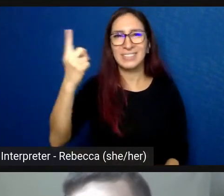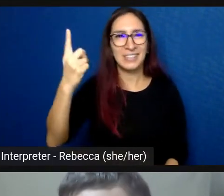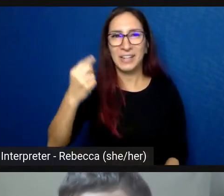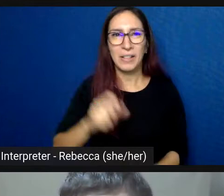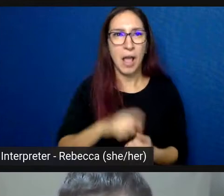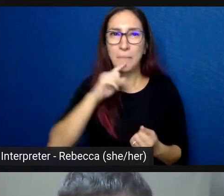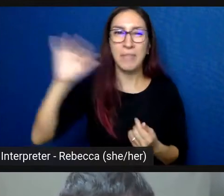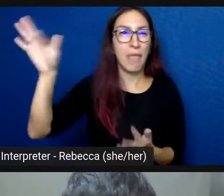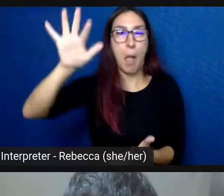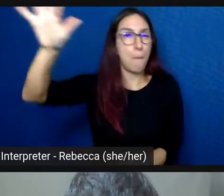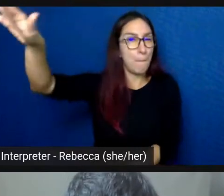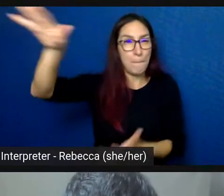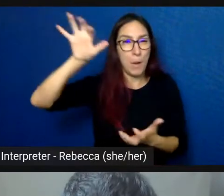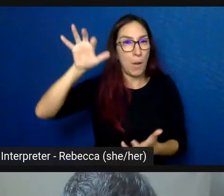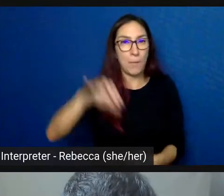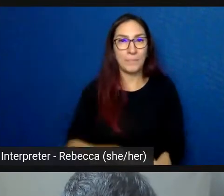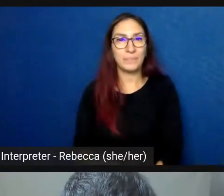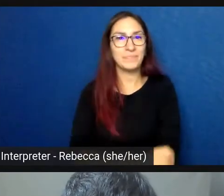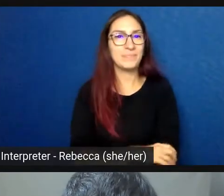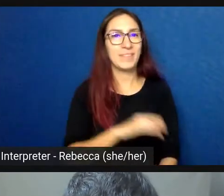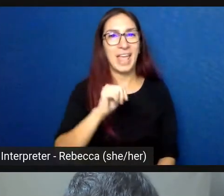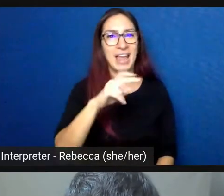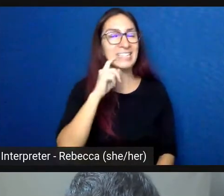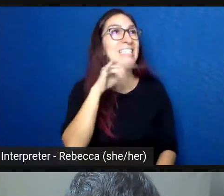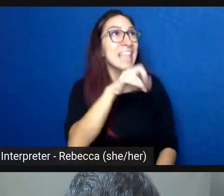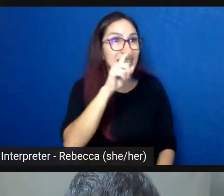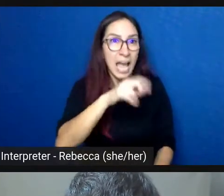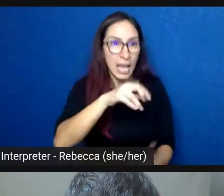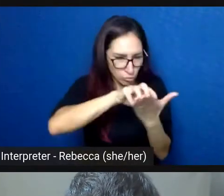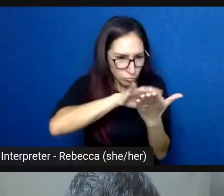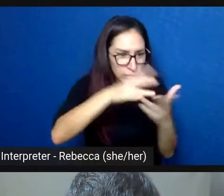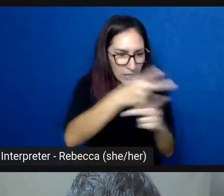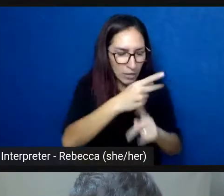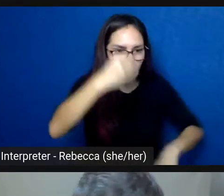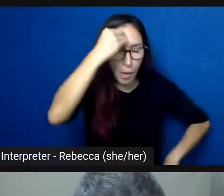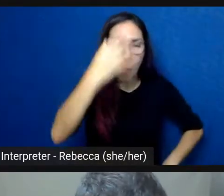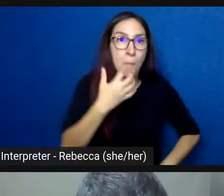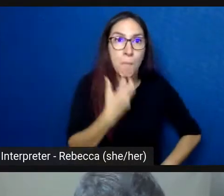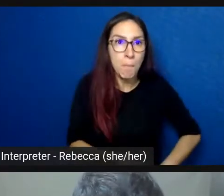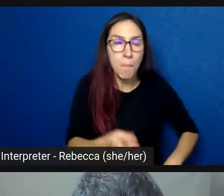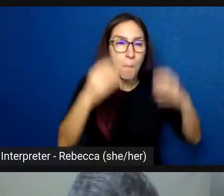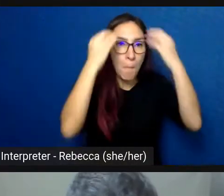I had to run that through a calculator because they invested £35,000,